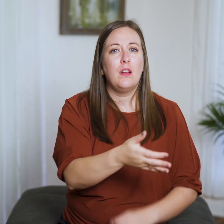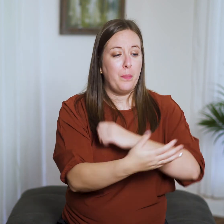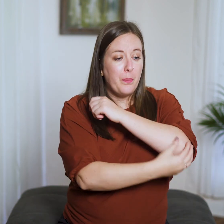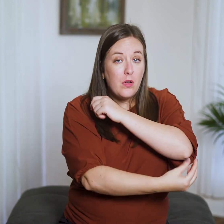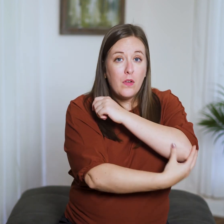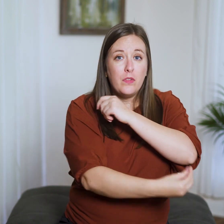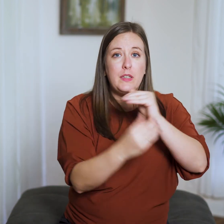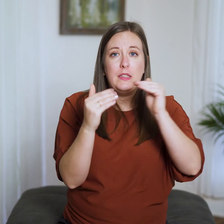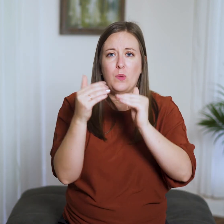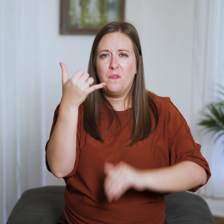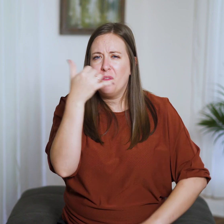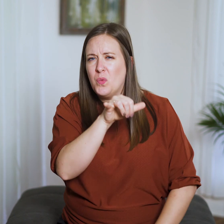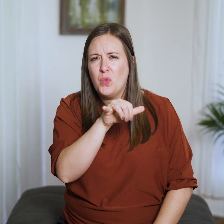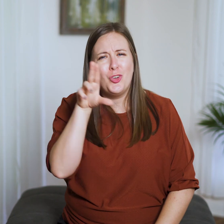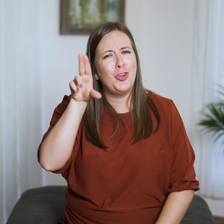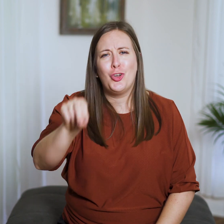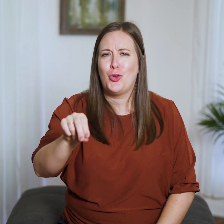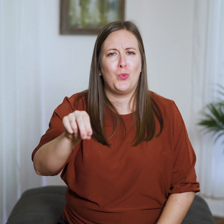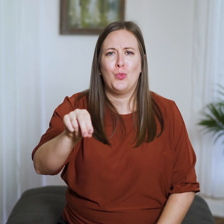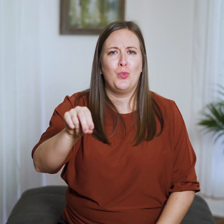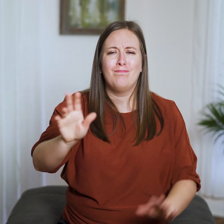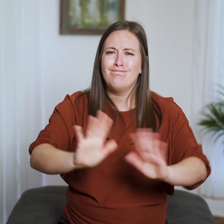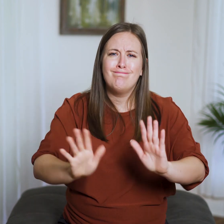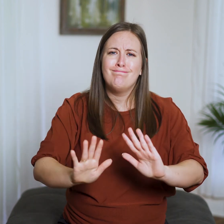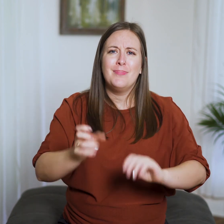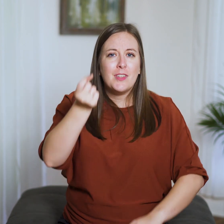Not only does poverty not mean you’re foolish